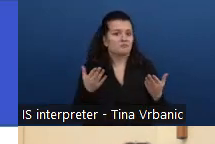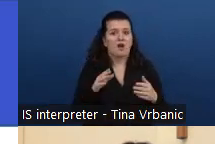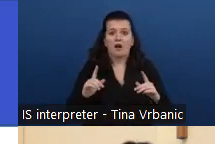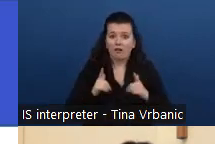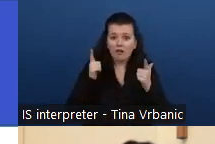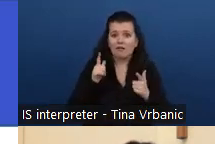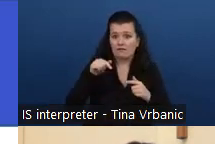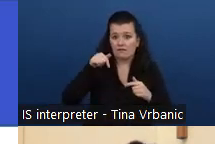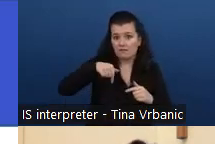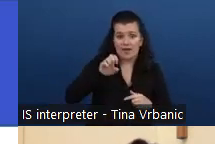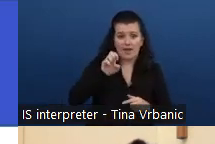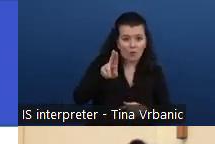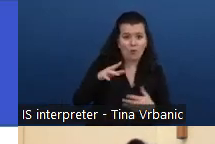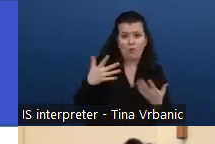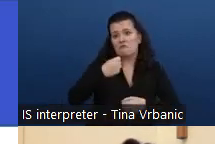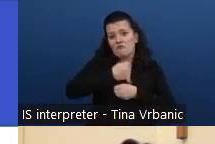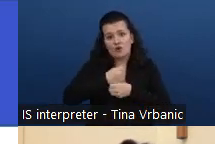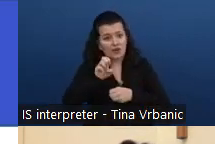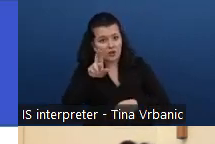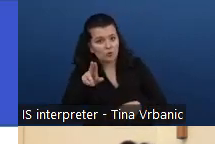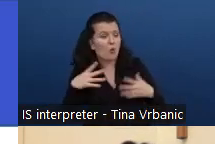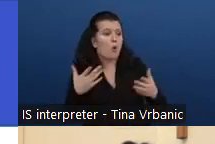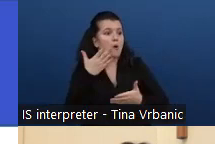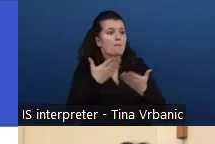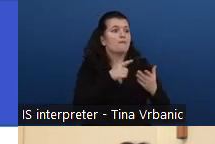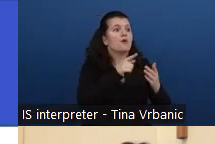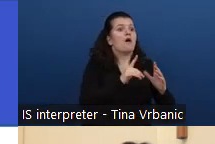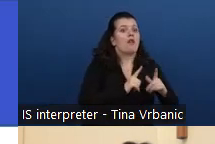working in the EU or have clients working in the EU so we can make sure you get the